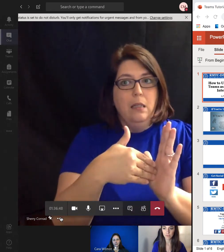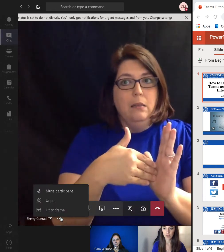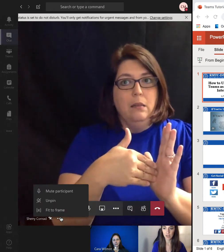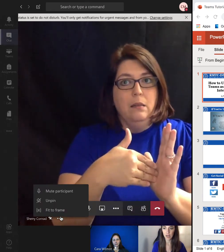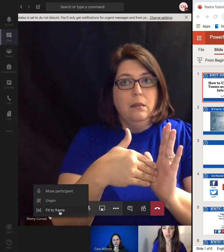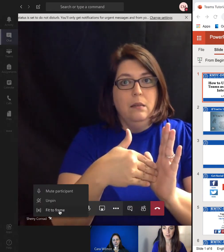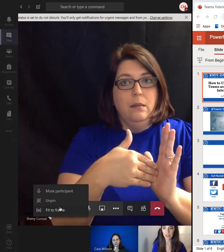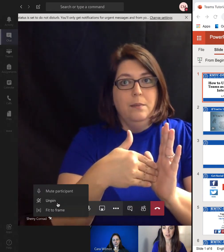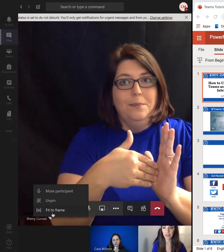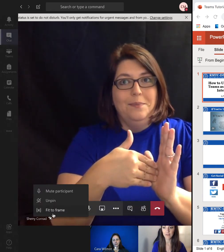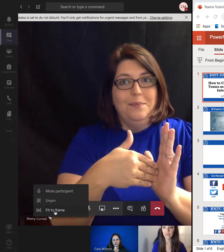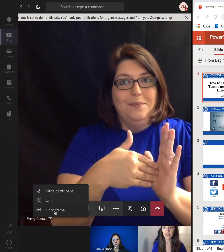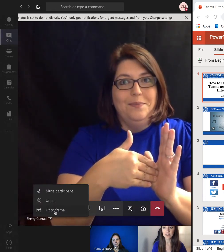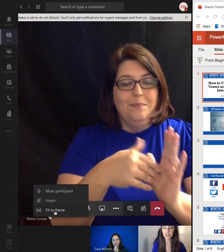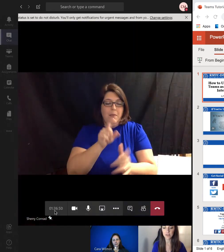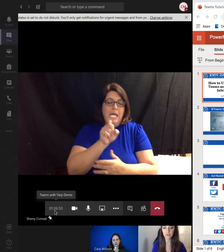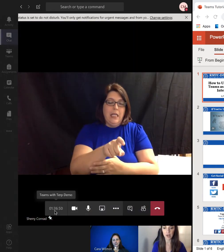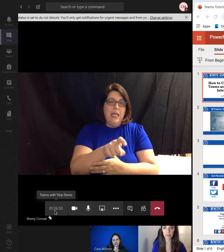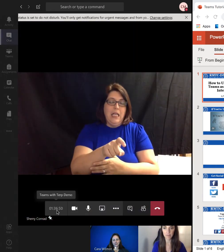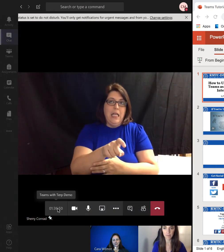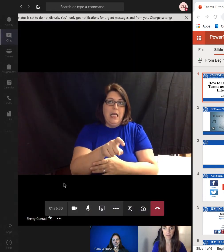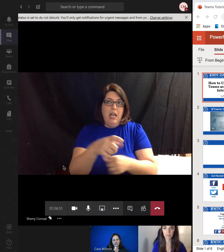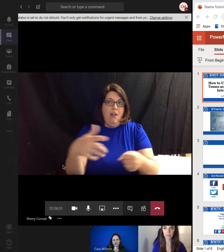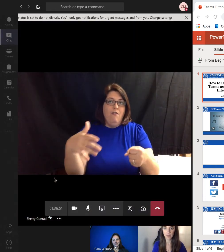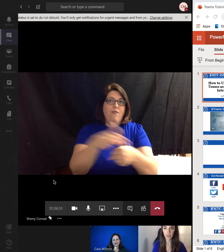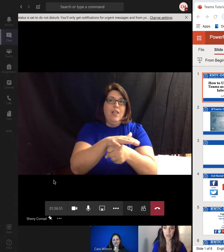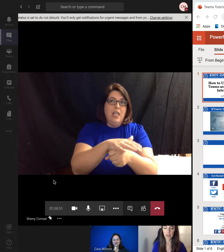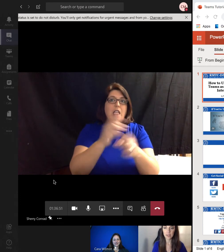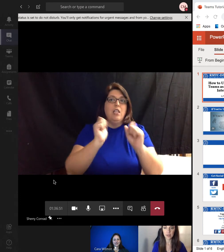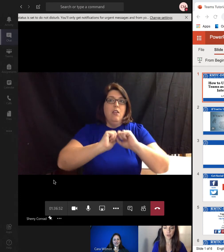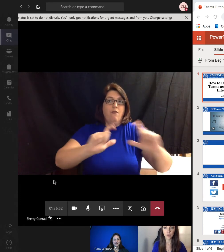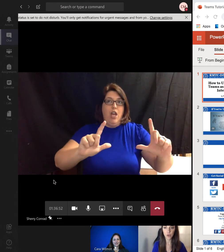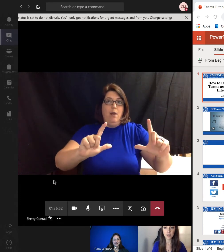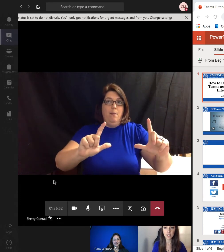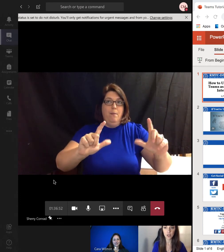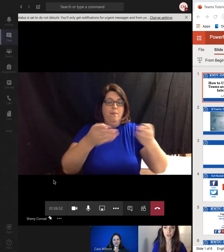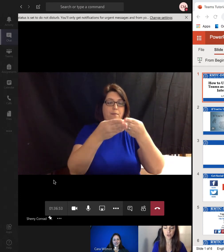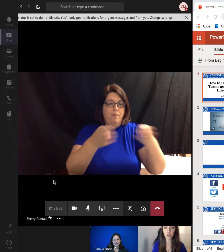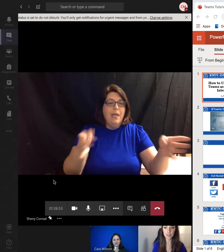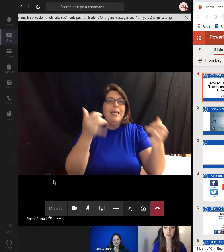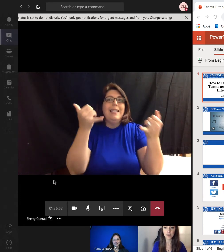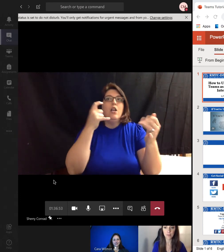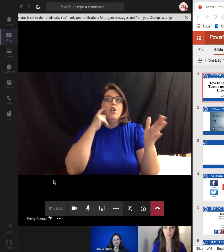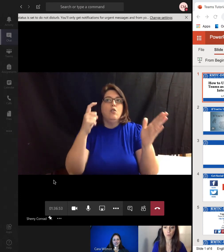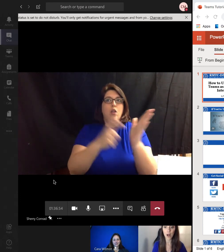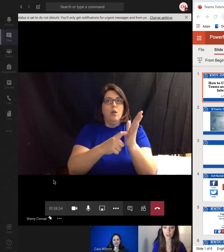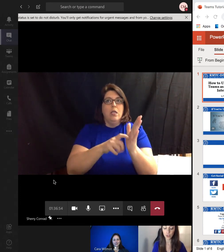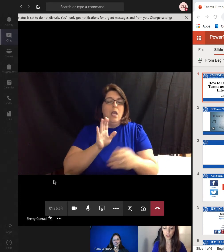I'm going to click "fit to frame." Now you'll notice that her screen is wider,